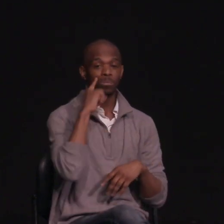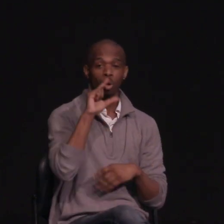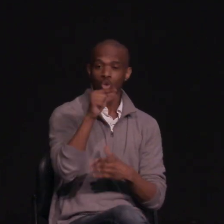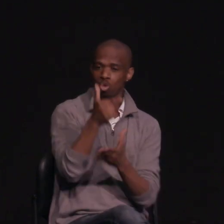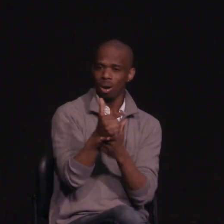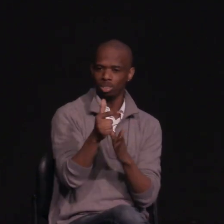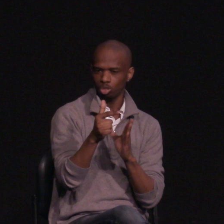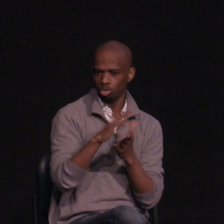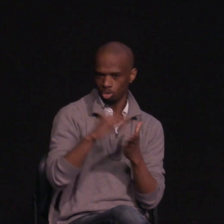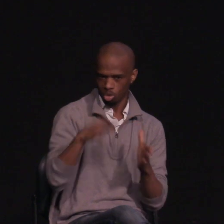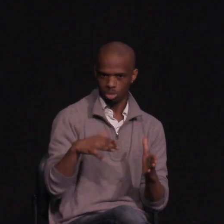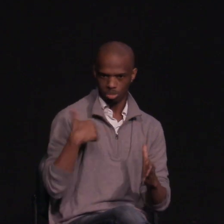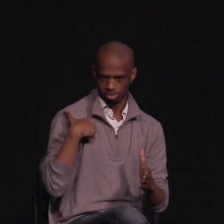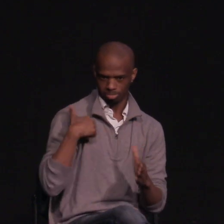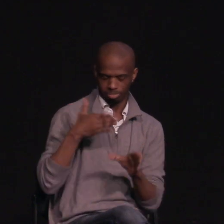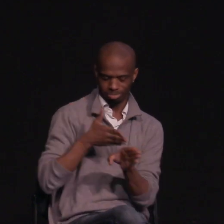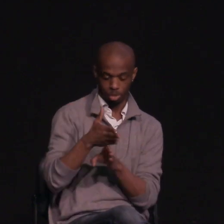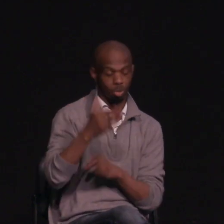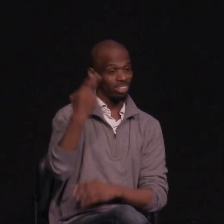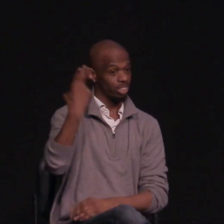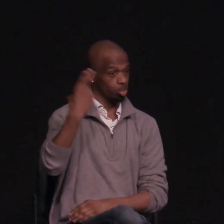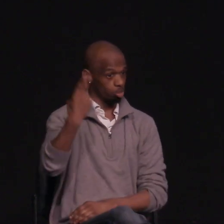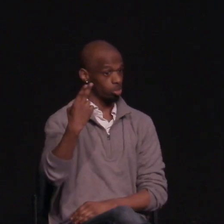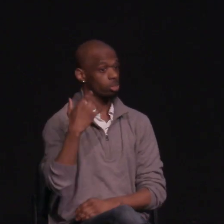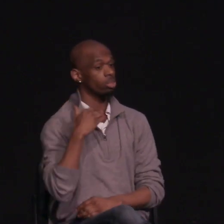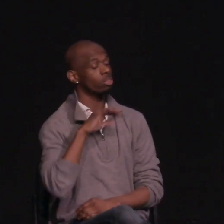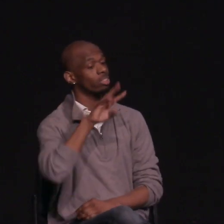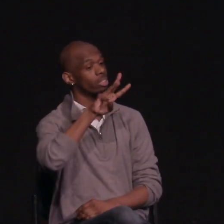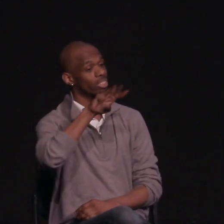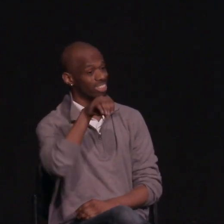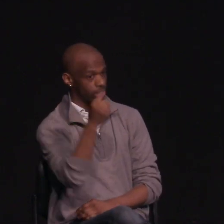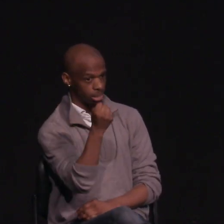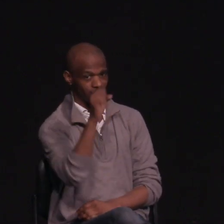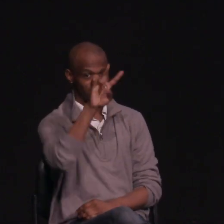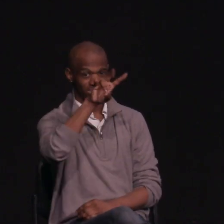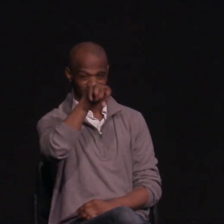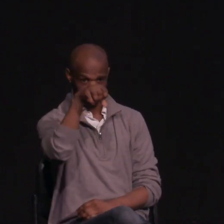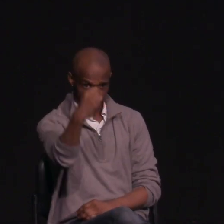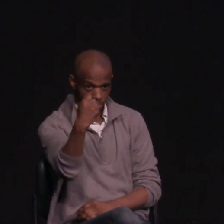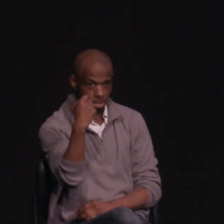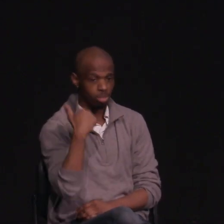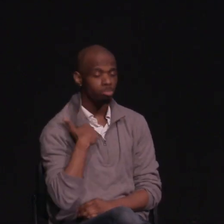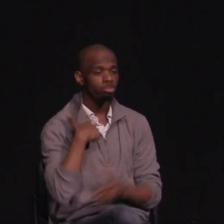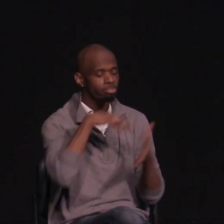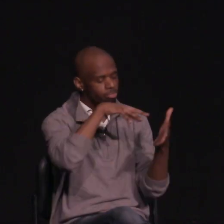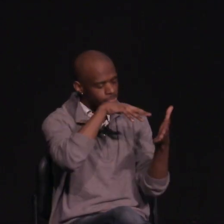my research on radical movements of the '60s and '70s led me to the survival programs of the Black Panther Party